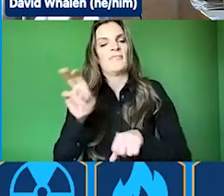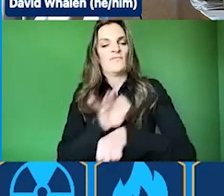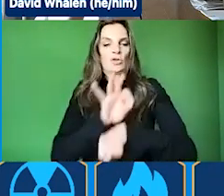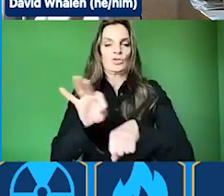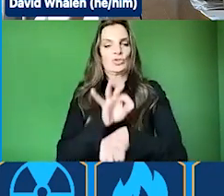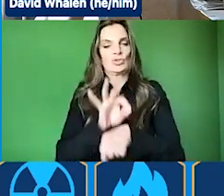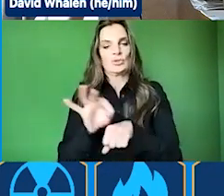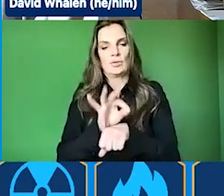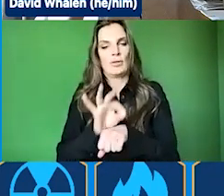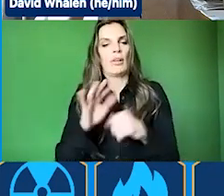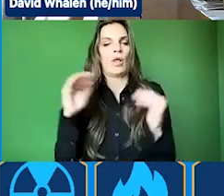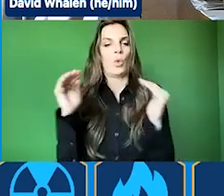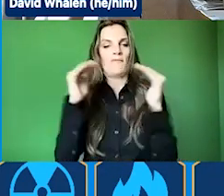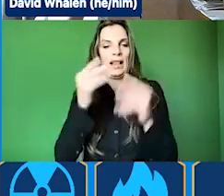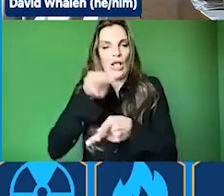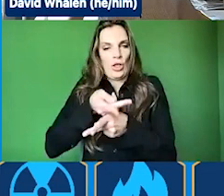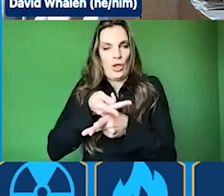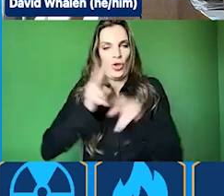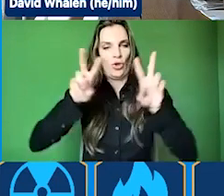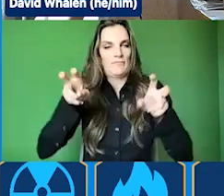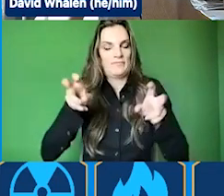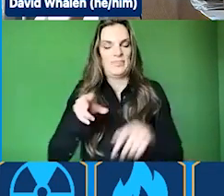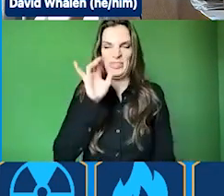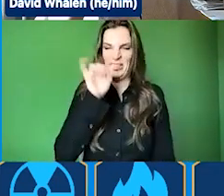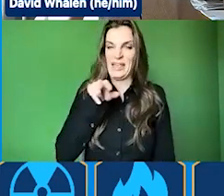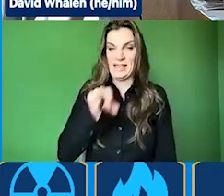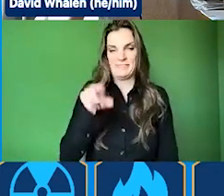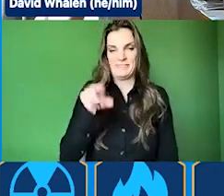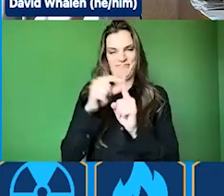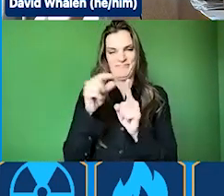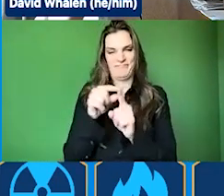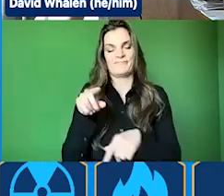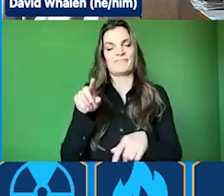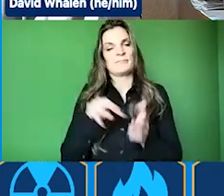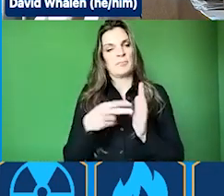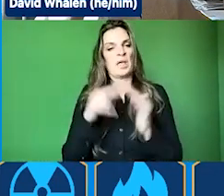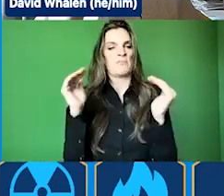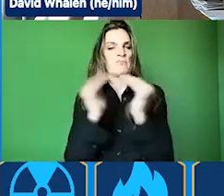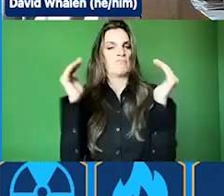Then we saw in a really pronounced way how contingency standards of care are not